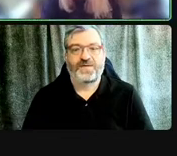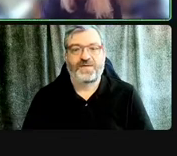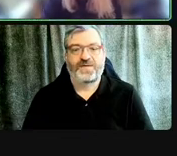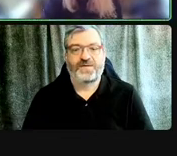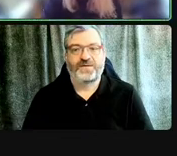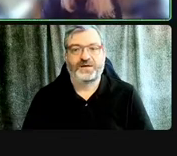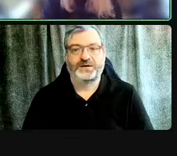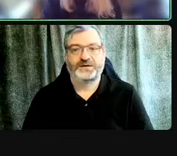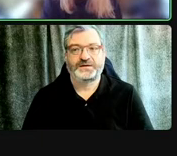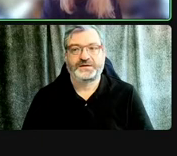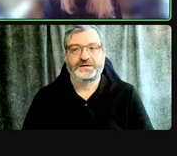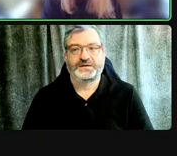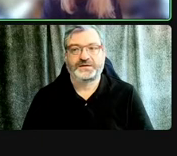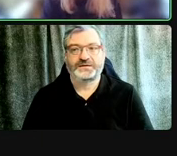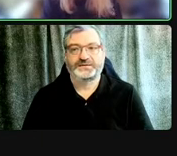Good morning, everyone. Welcome.